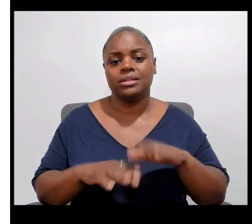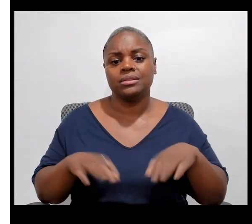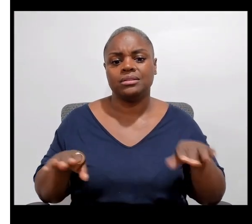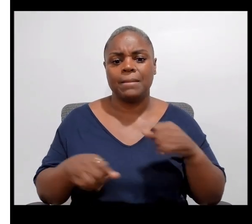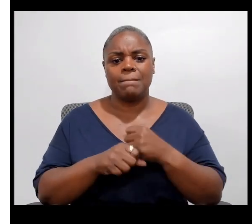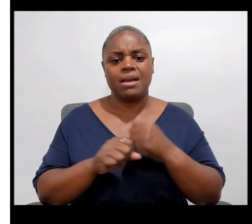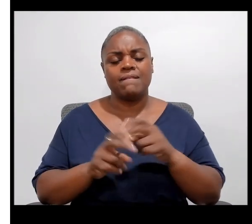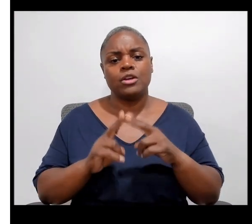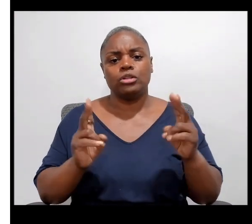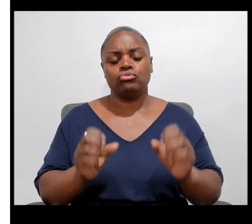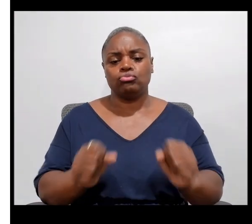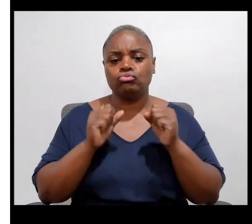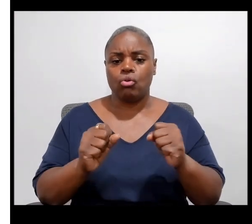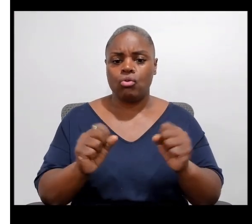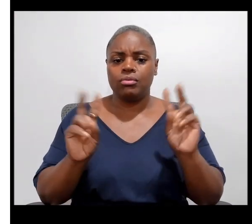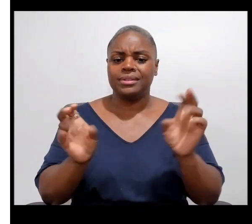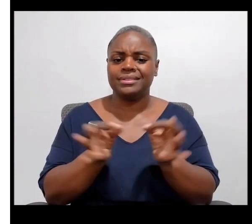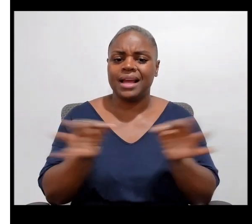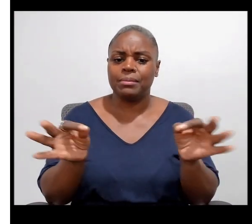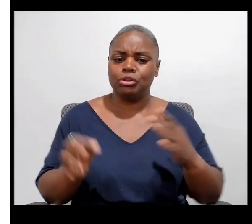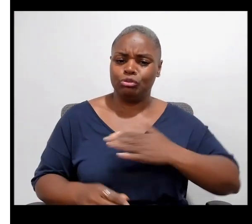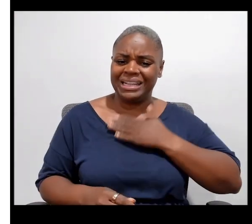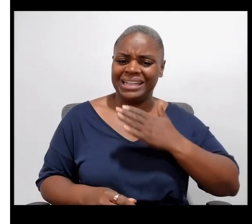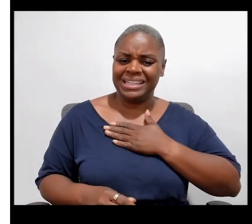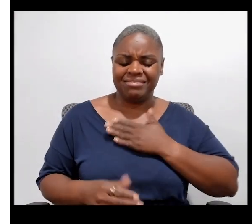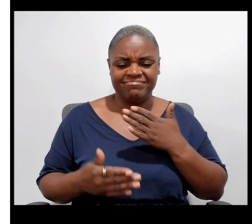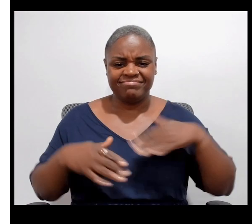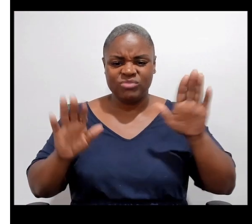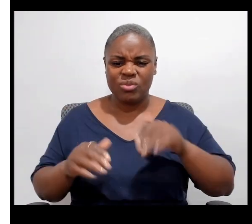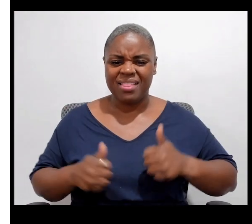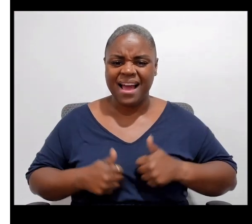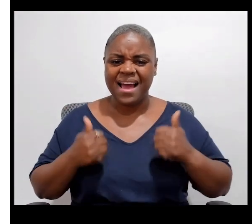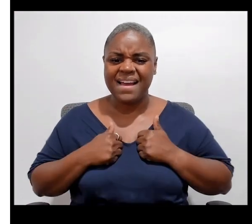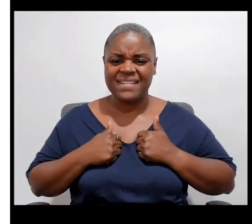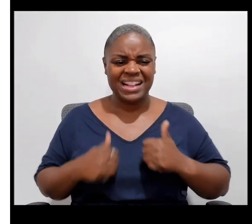and that are making a very strong statement, and are willing to put their own lives